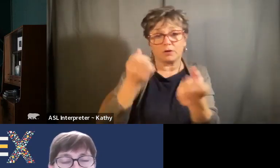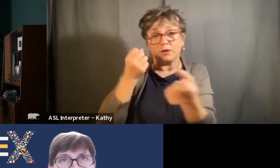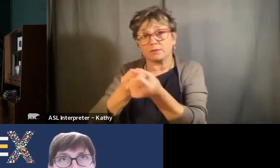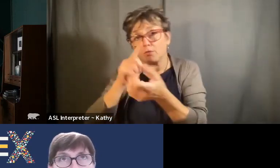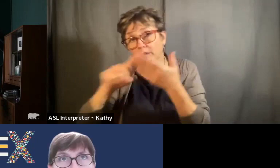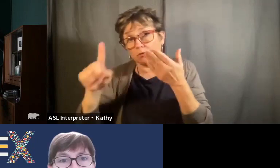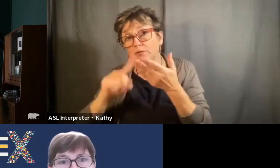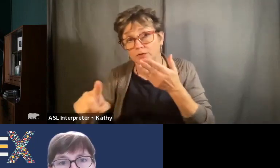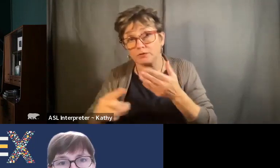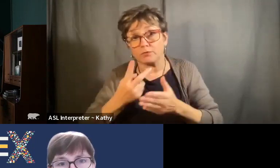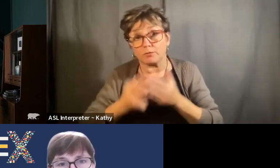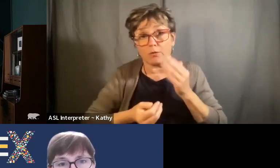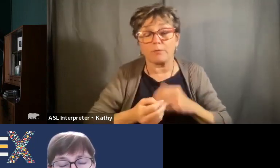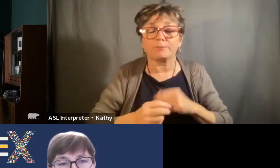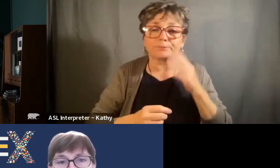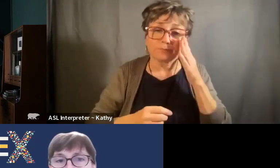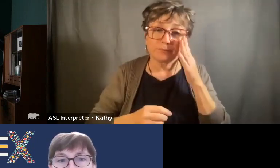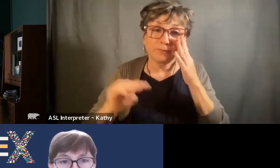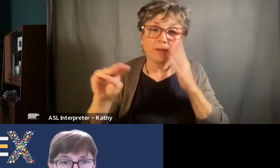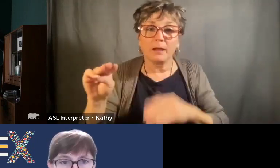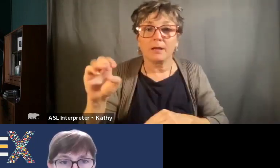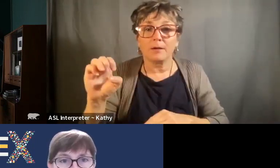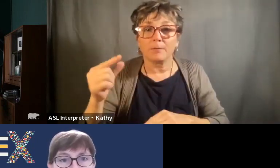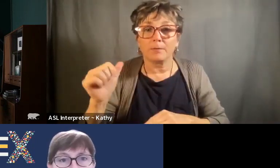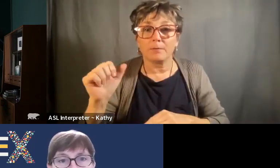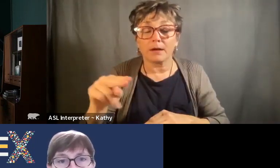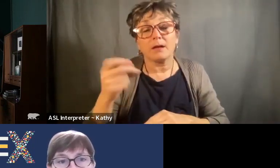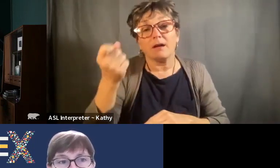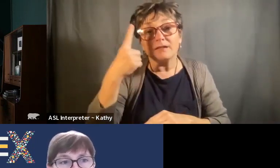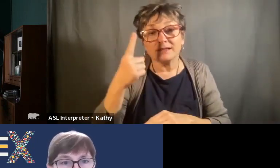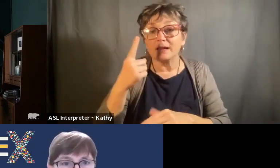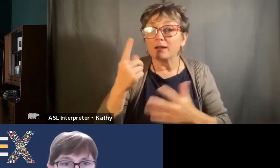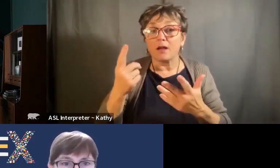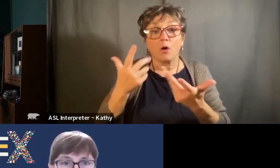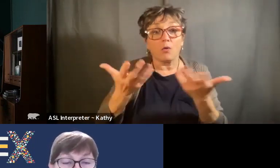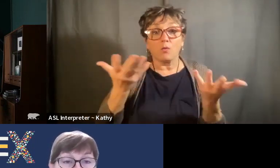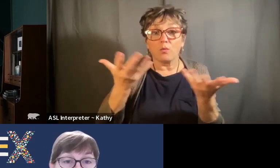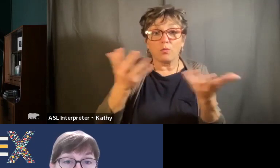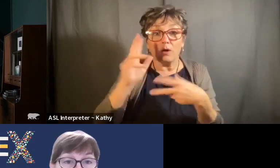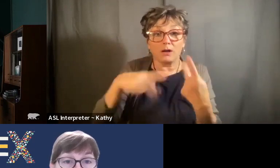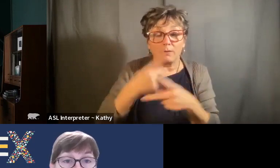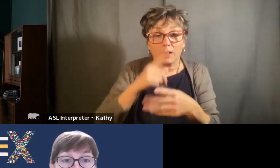And the type of research is limitless. So to our question earlier, a researcher